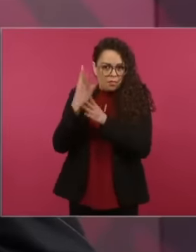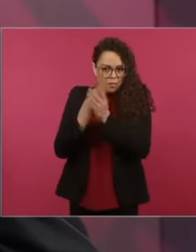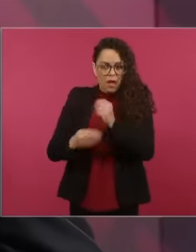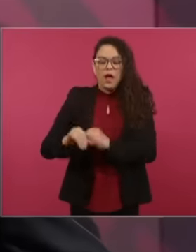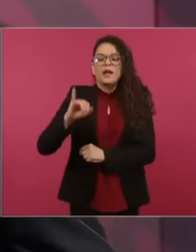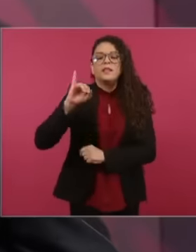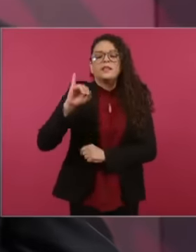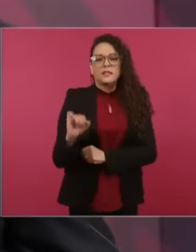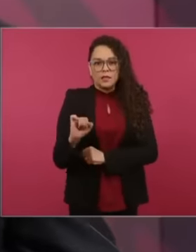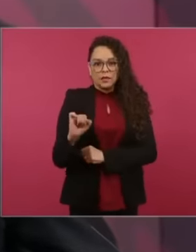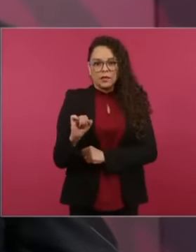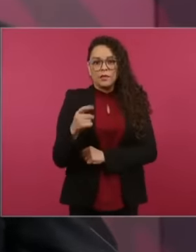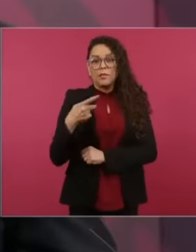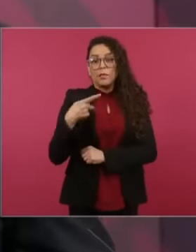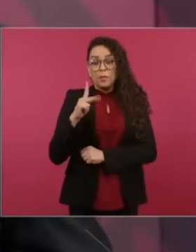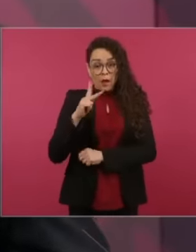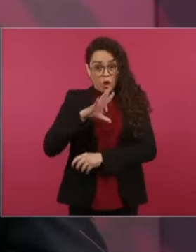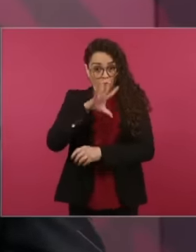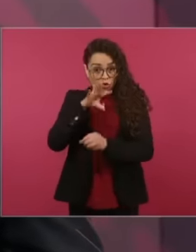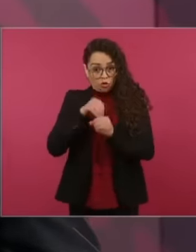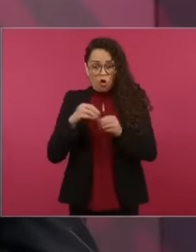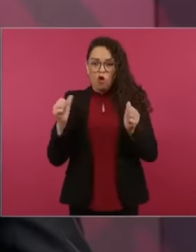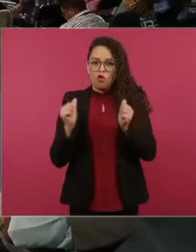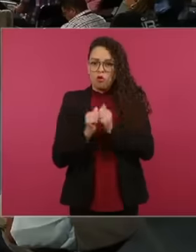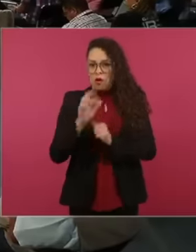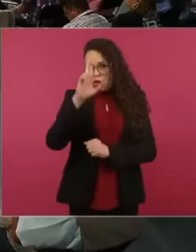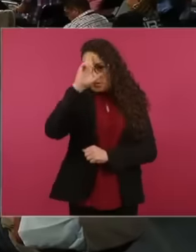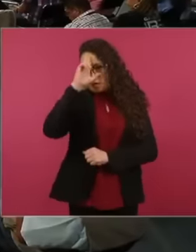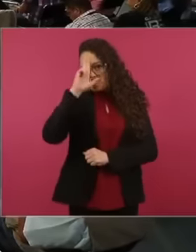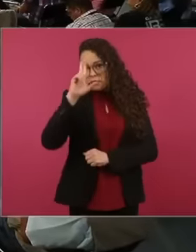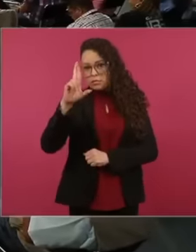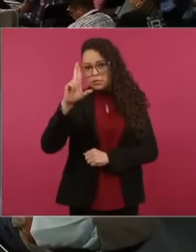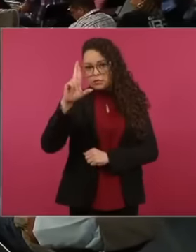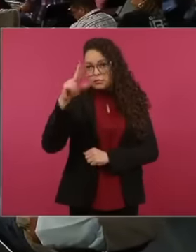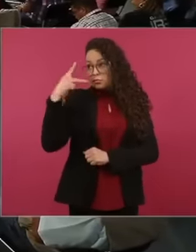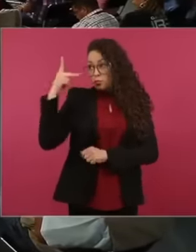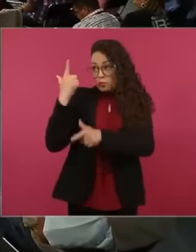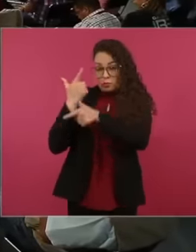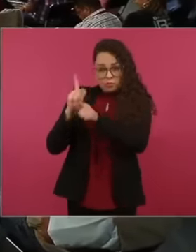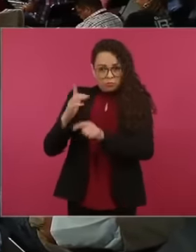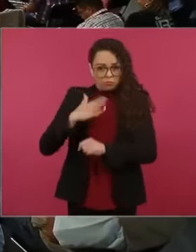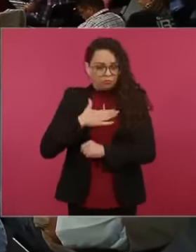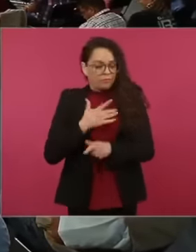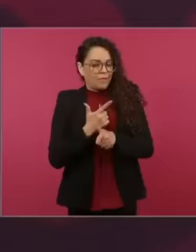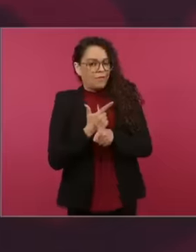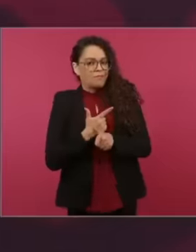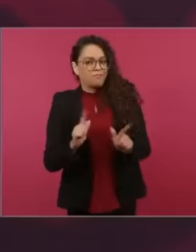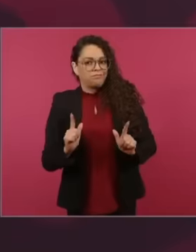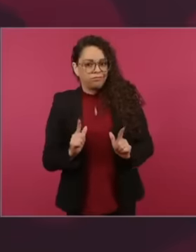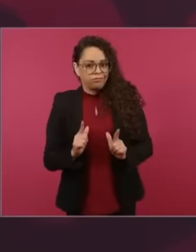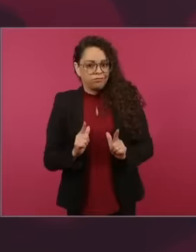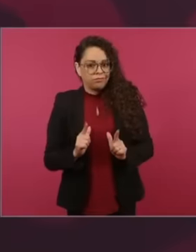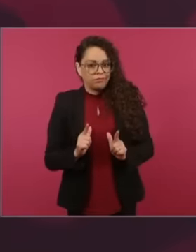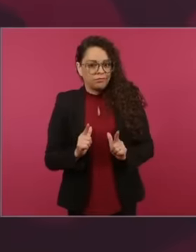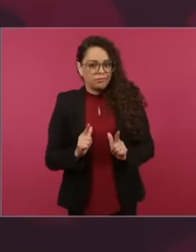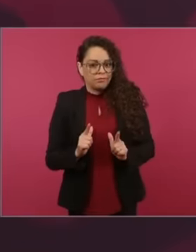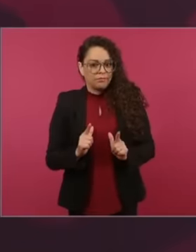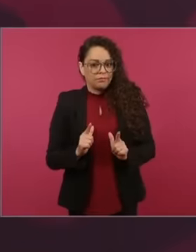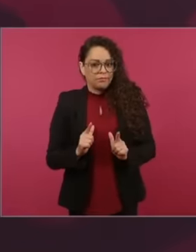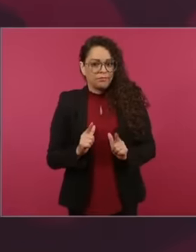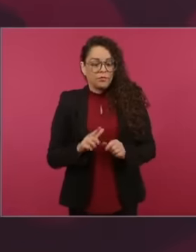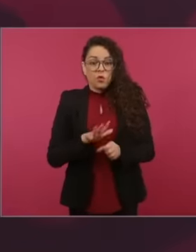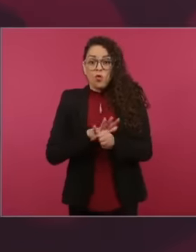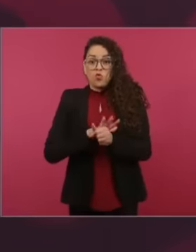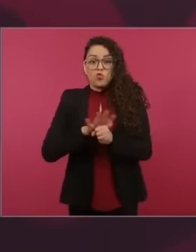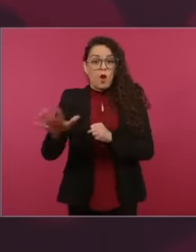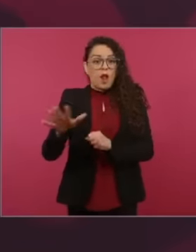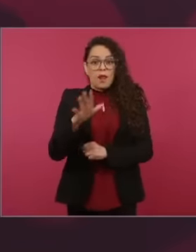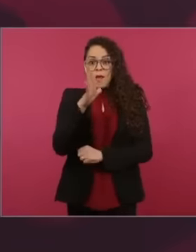respect for the sovereignty that cannot be done we are not going to